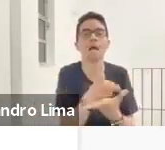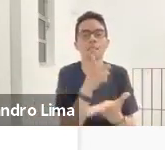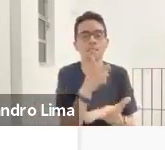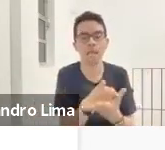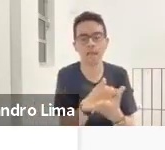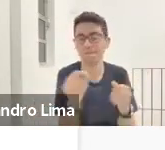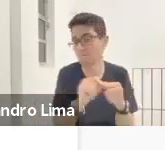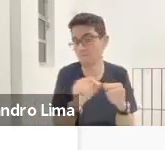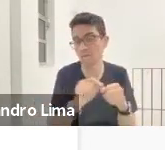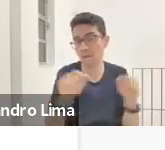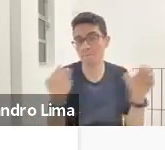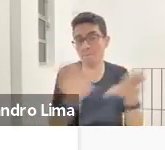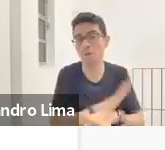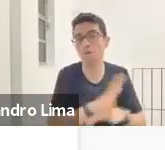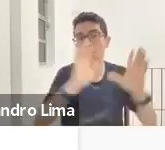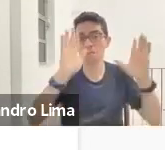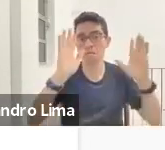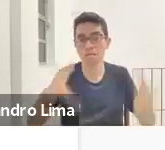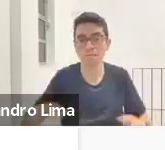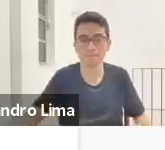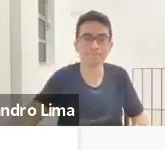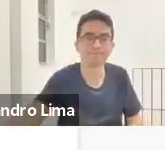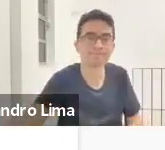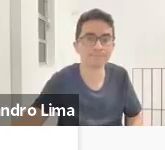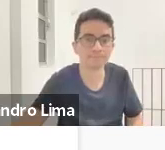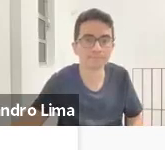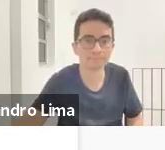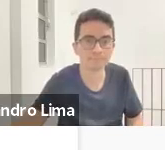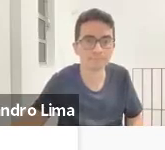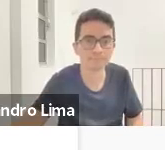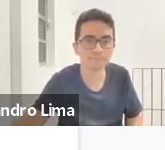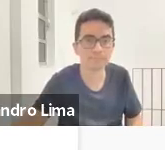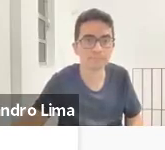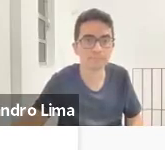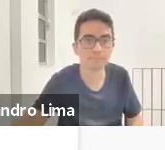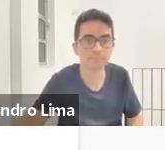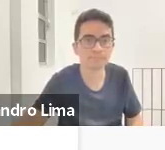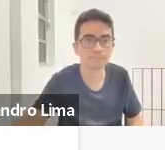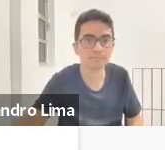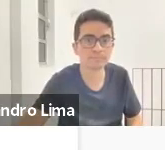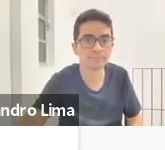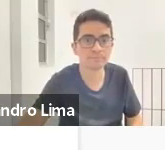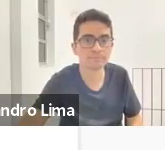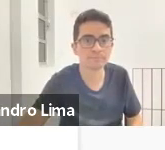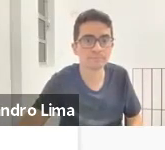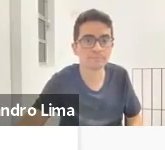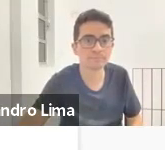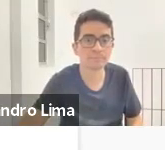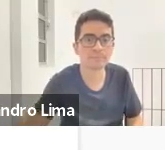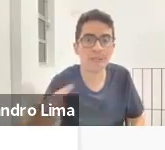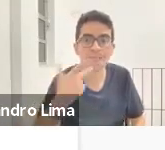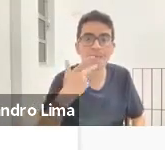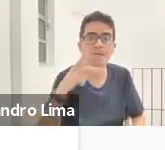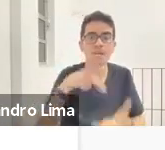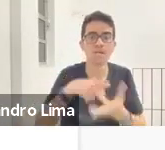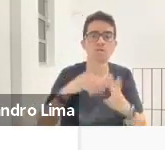there. school. So they said, from the. staff